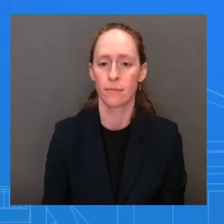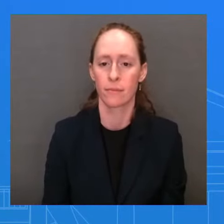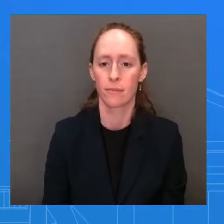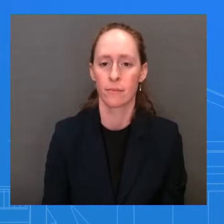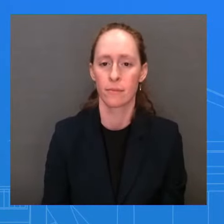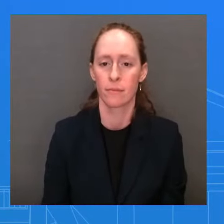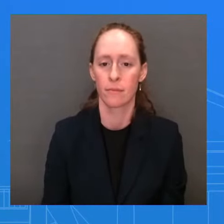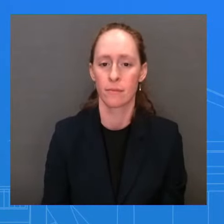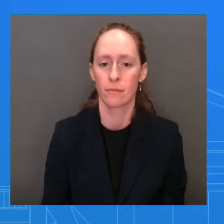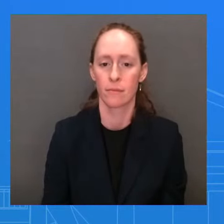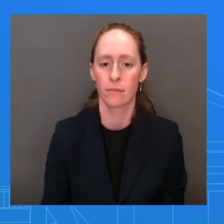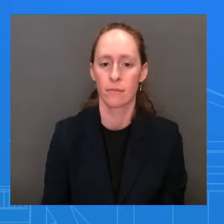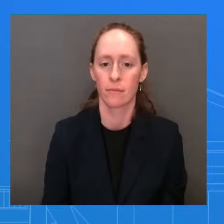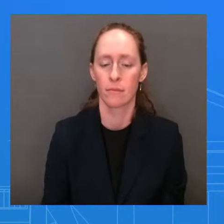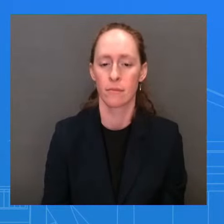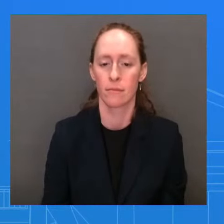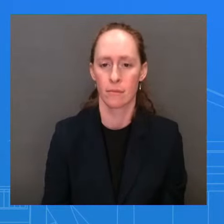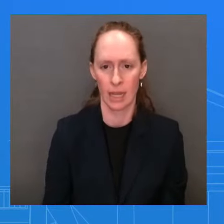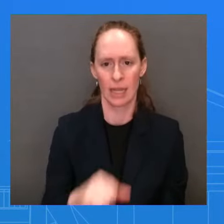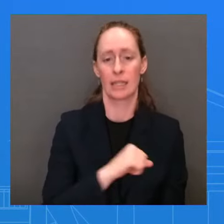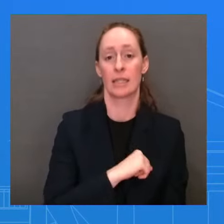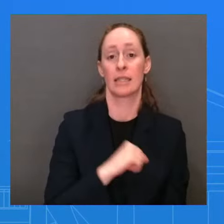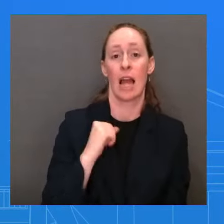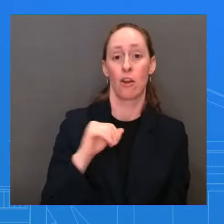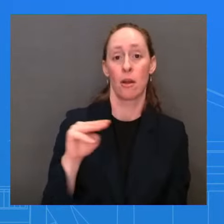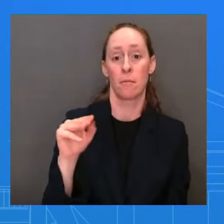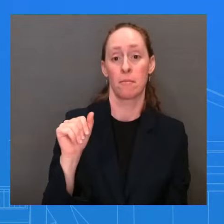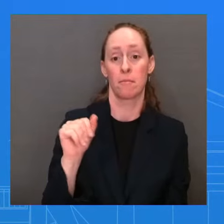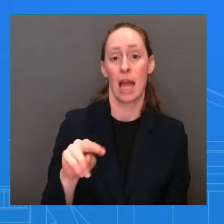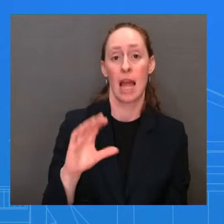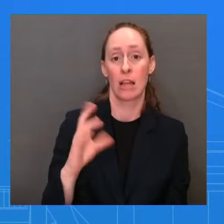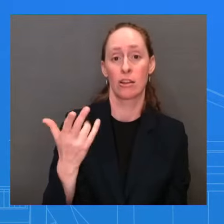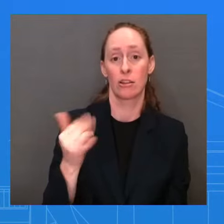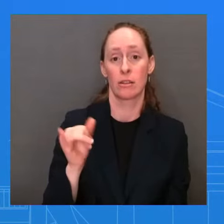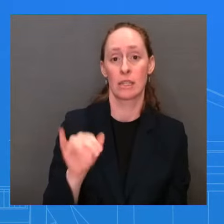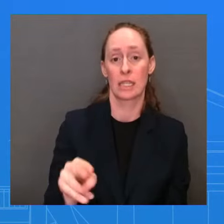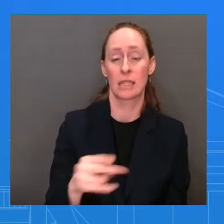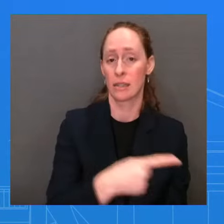a close and respectful working relationship with him, he said last night that the administration broke their word